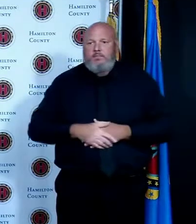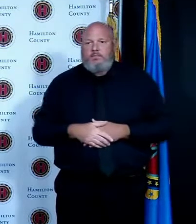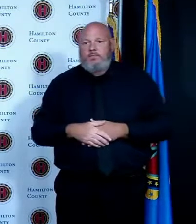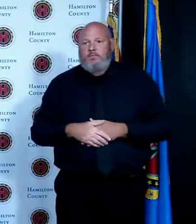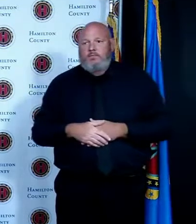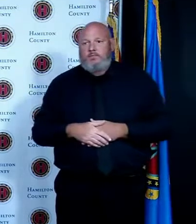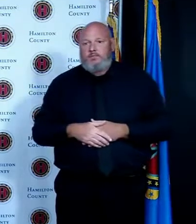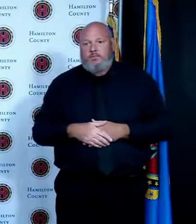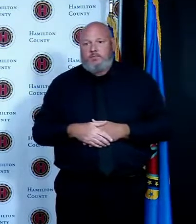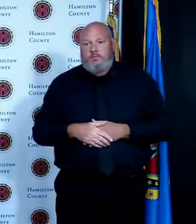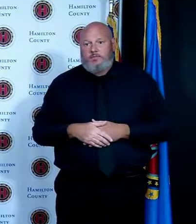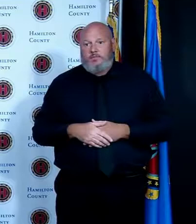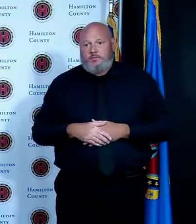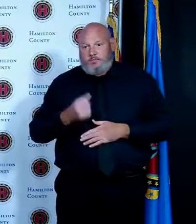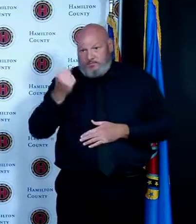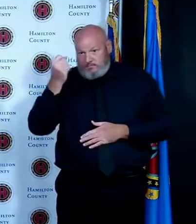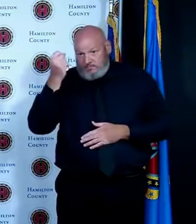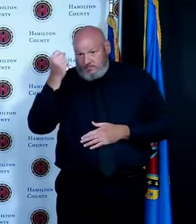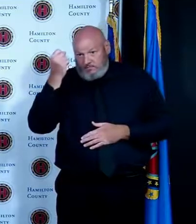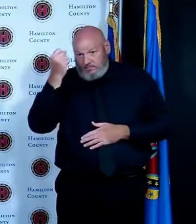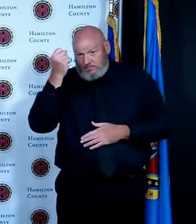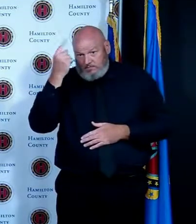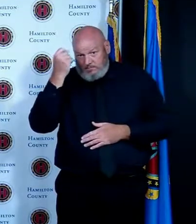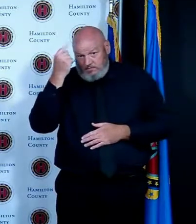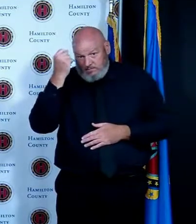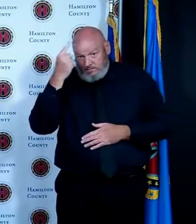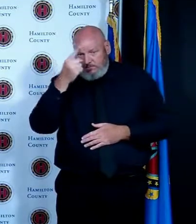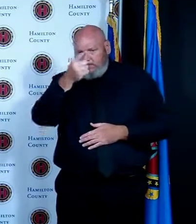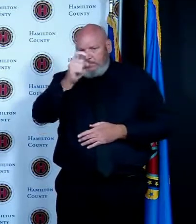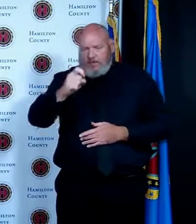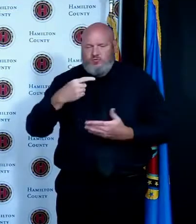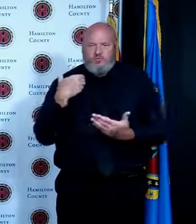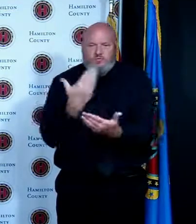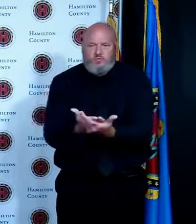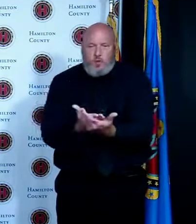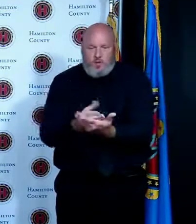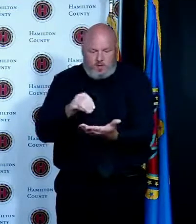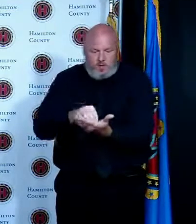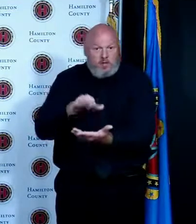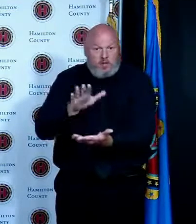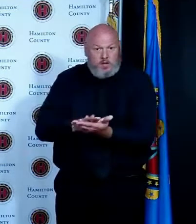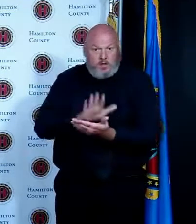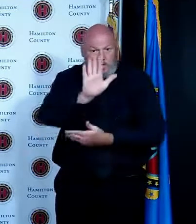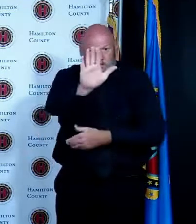and employment due to Covid-19 through this public health emergency so